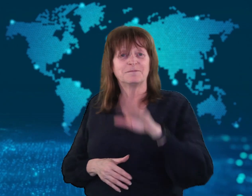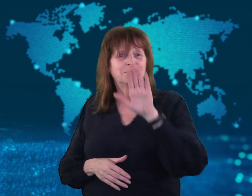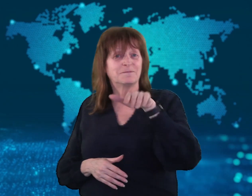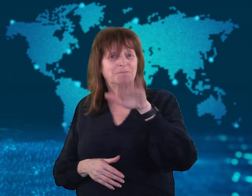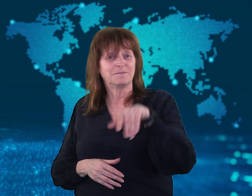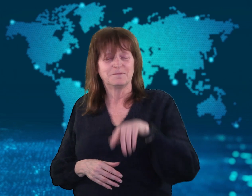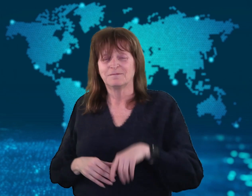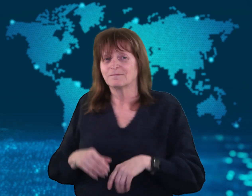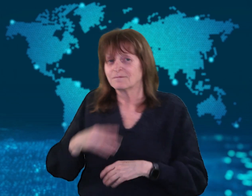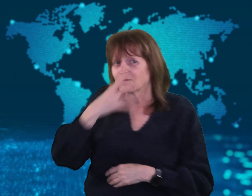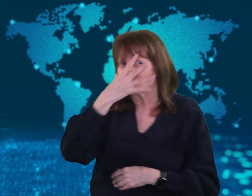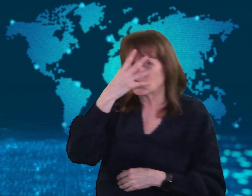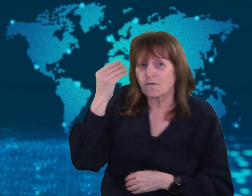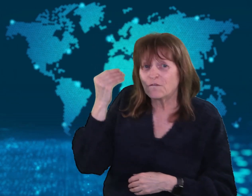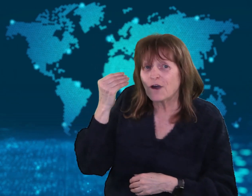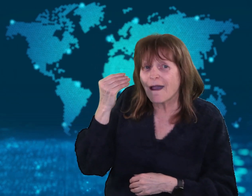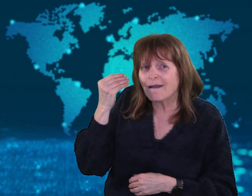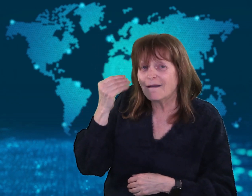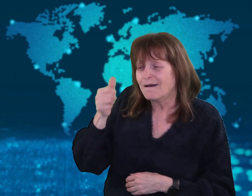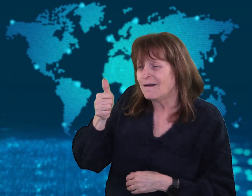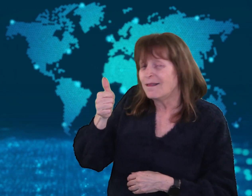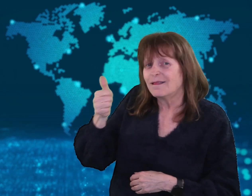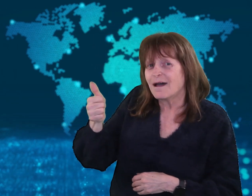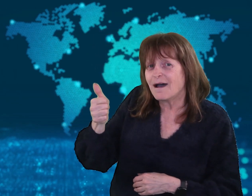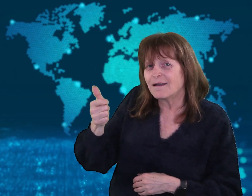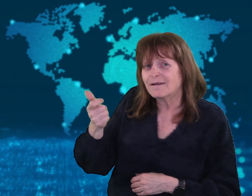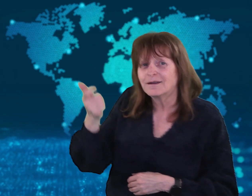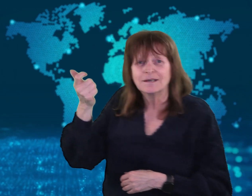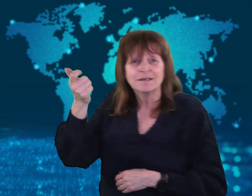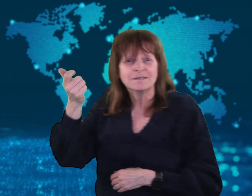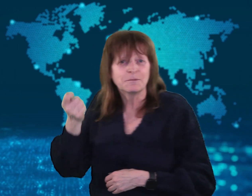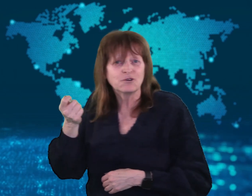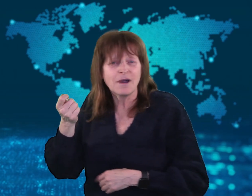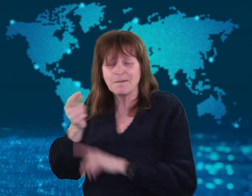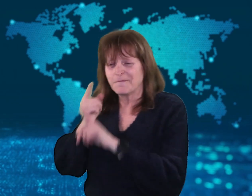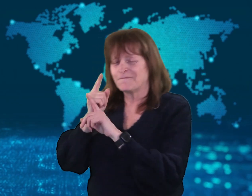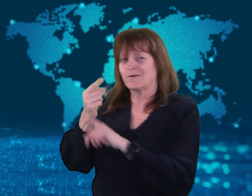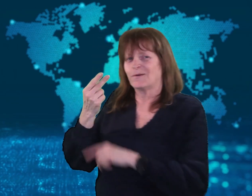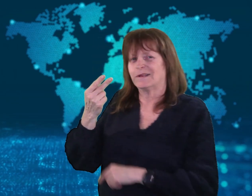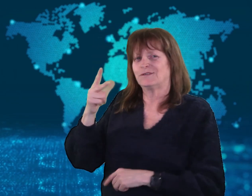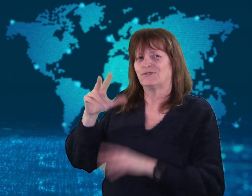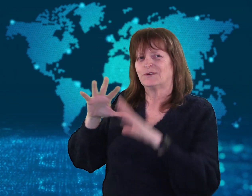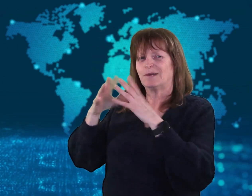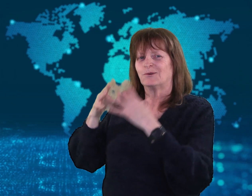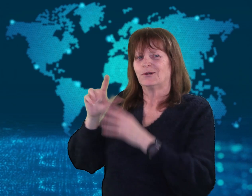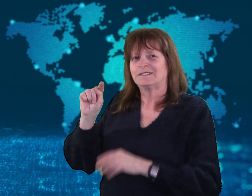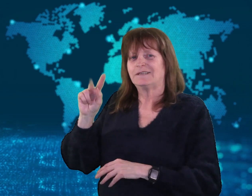Don't forget to subscribe, like, and follow H3 World TV